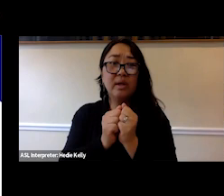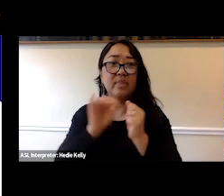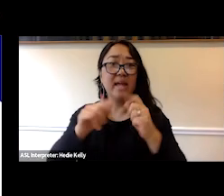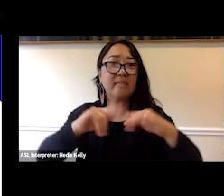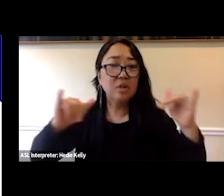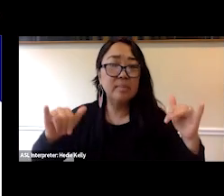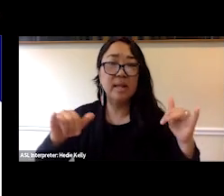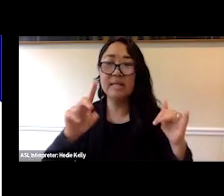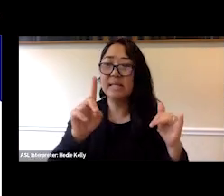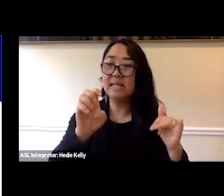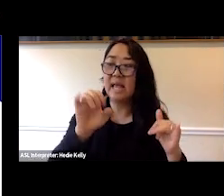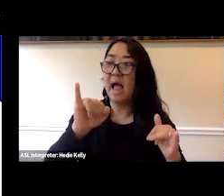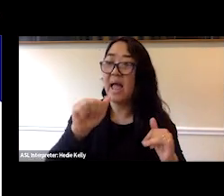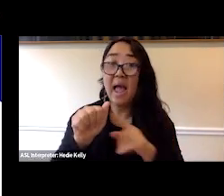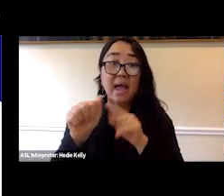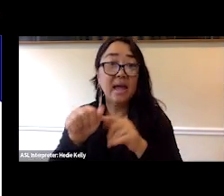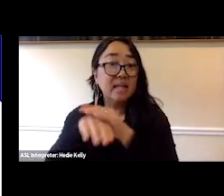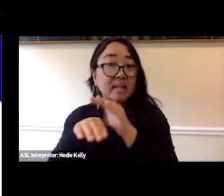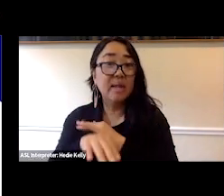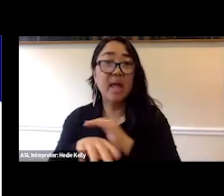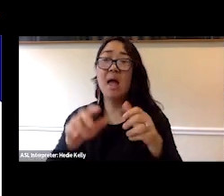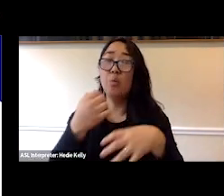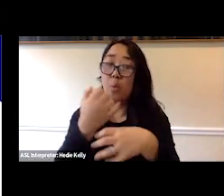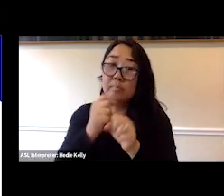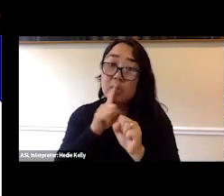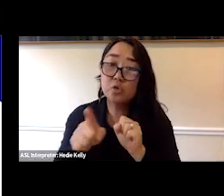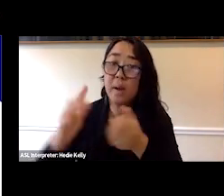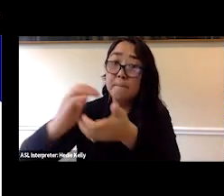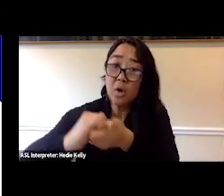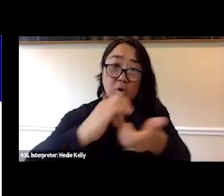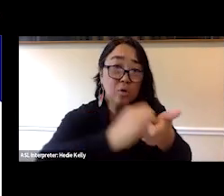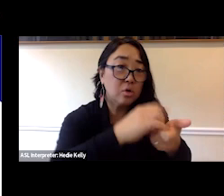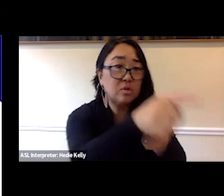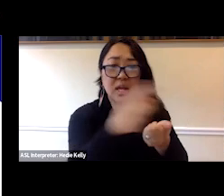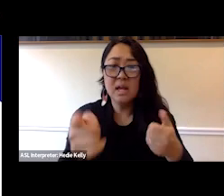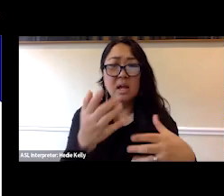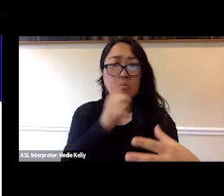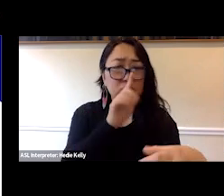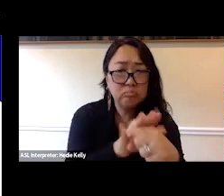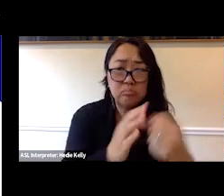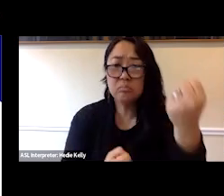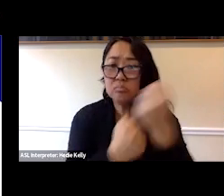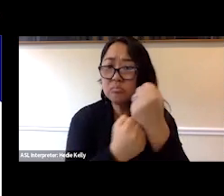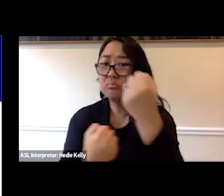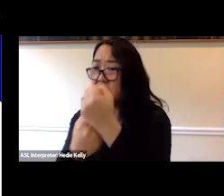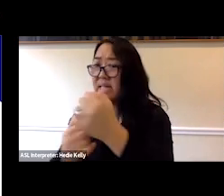and vendors and other groups that you're working with share your commitment. And so working to make sure that those